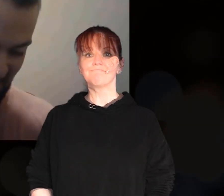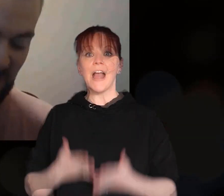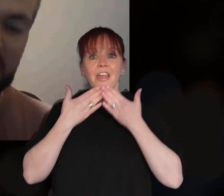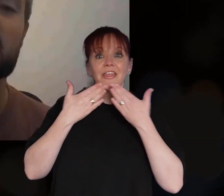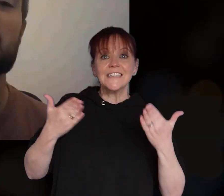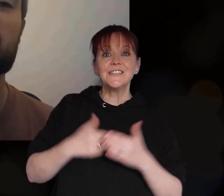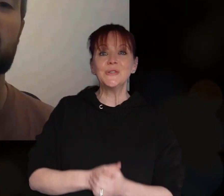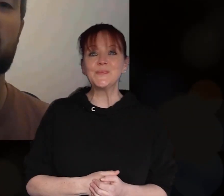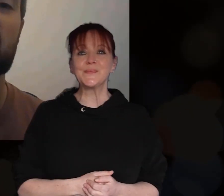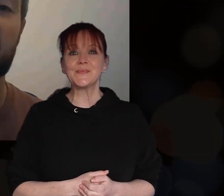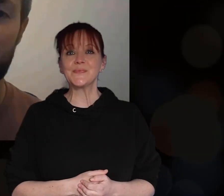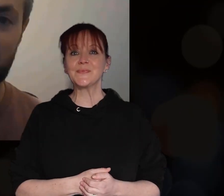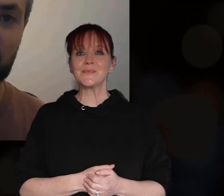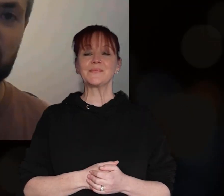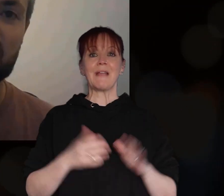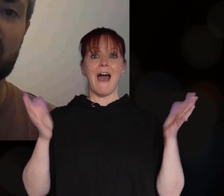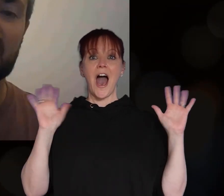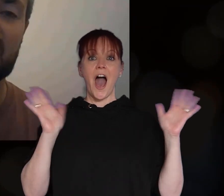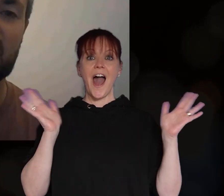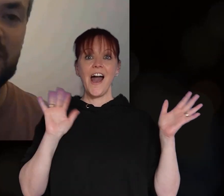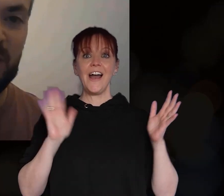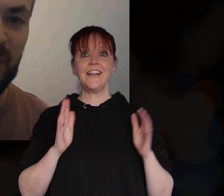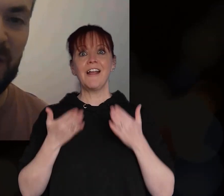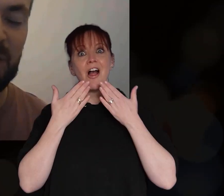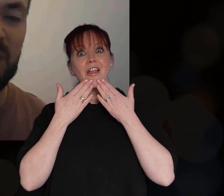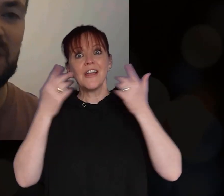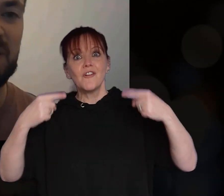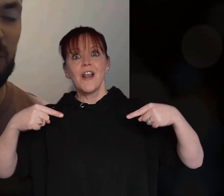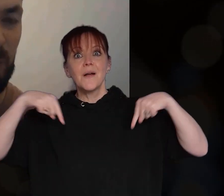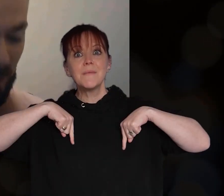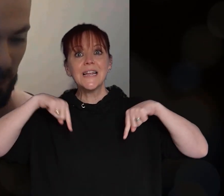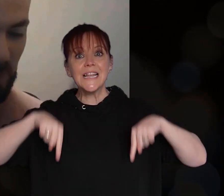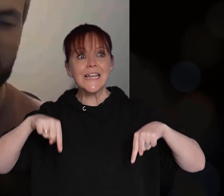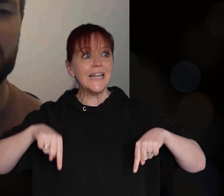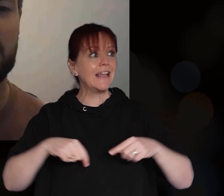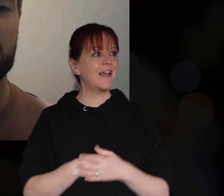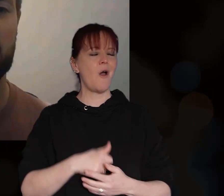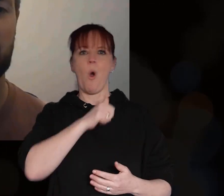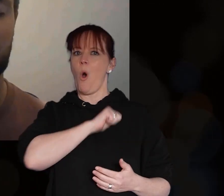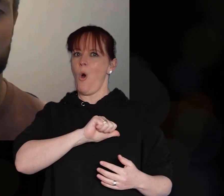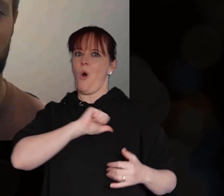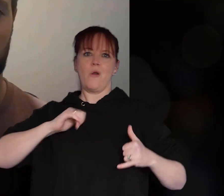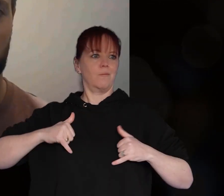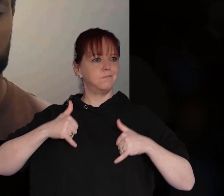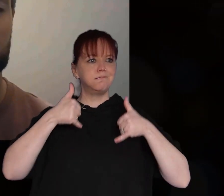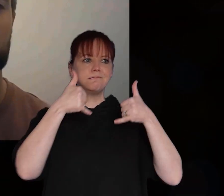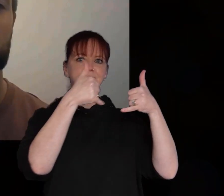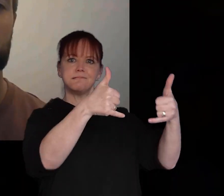Thanks, Steve. Hey, everyone. Thanks for having me, it's a real honor to be presenting this award.